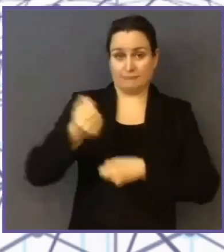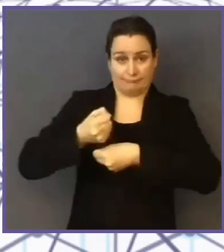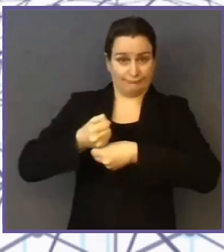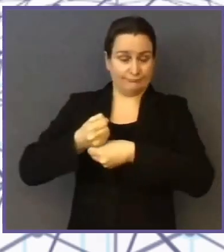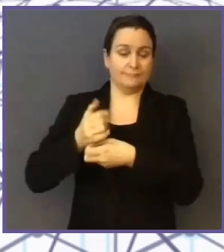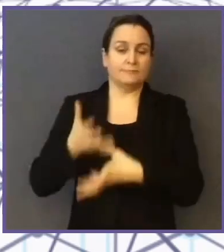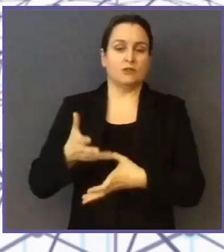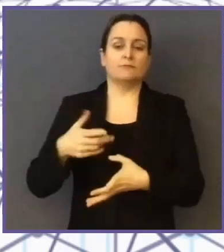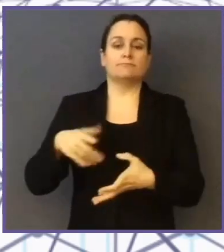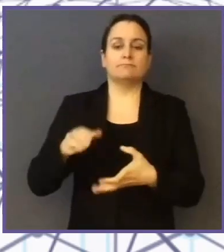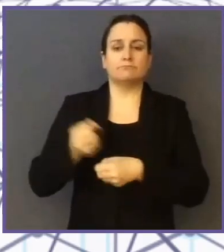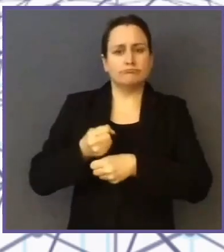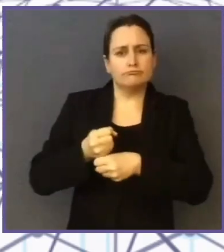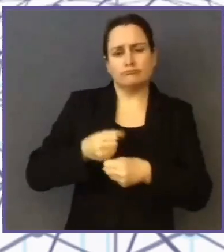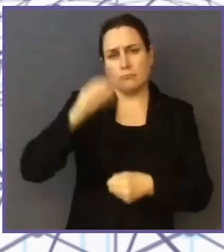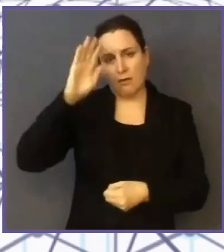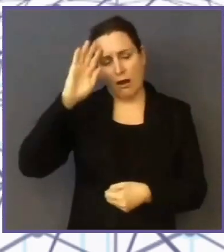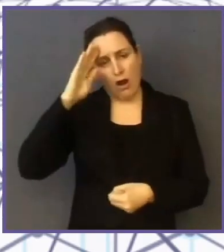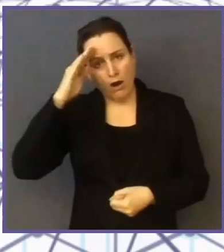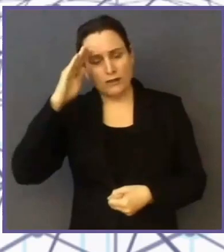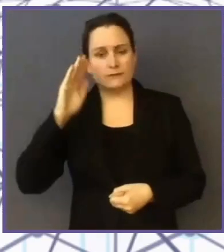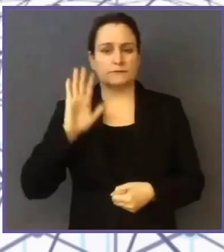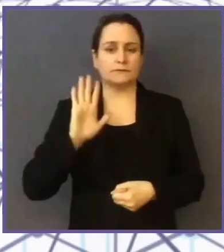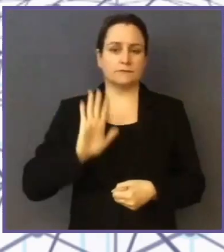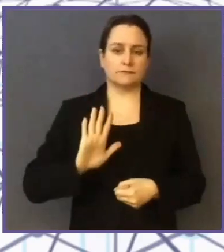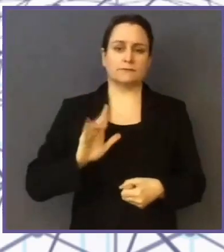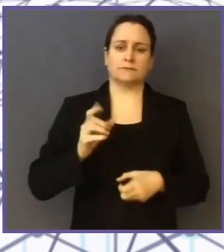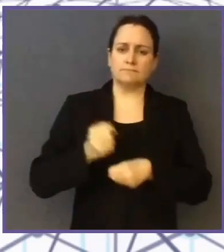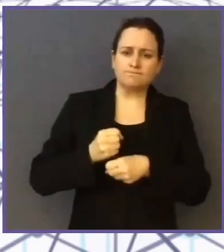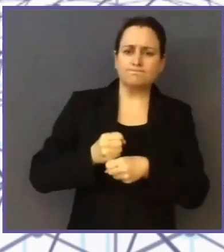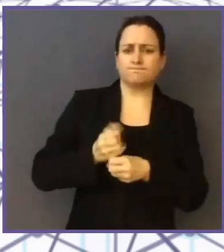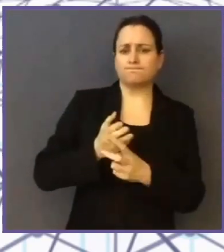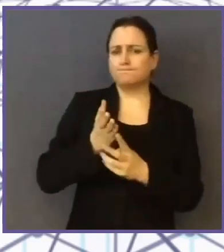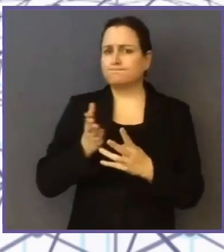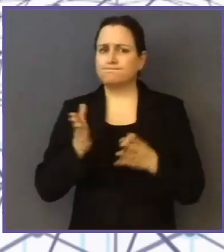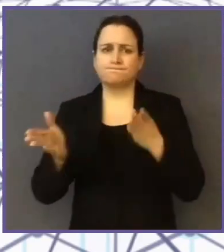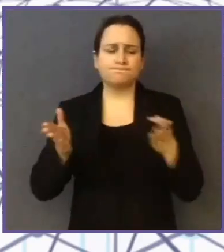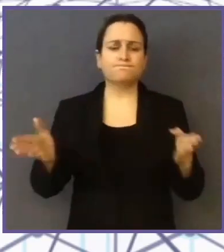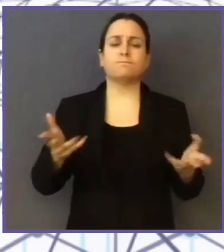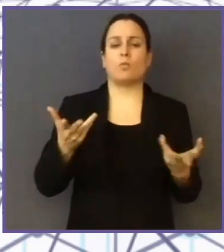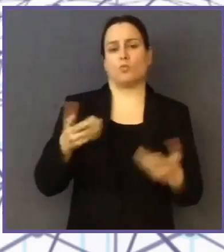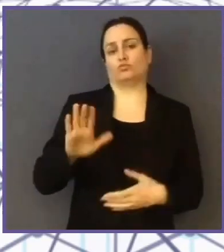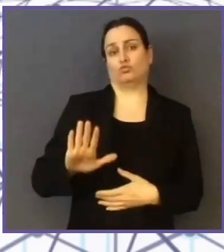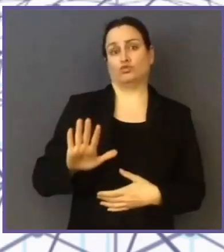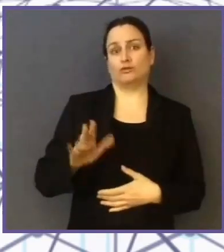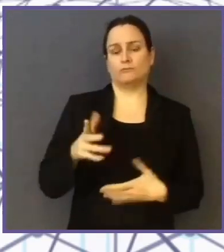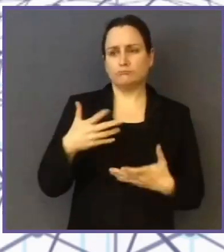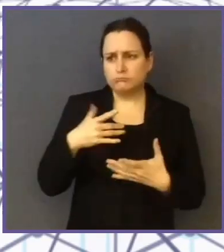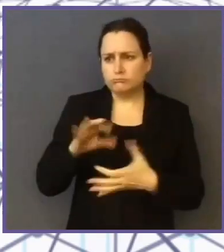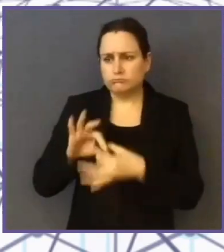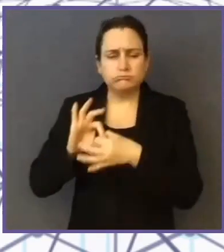on sustainable actions in at provision in Ireland and elsewhere for many years. And she also became an integral member of our team.